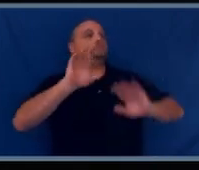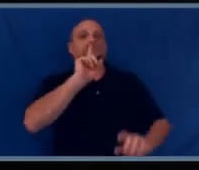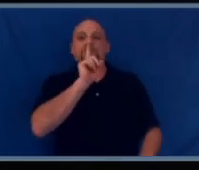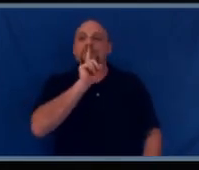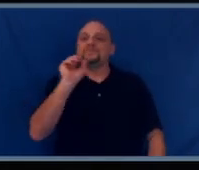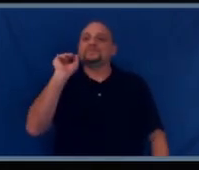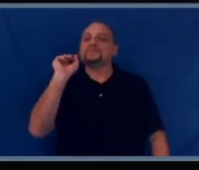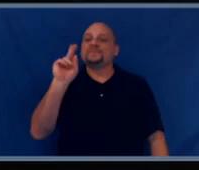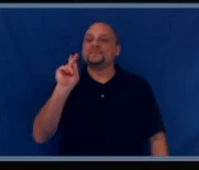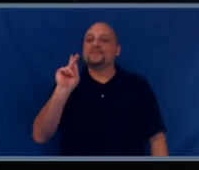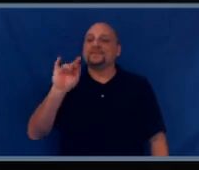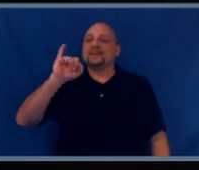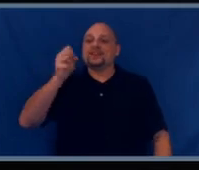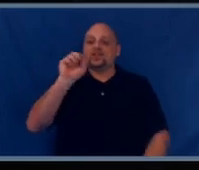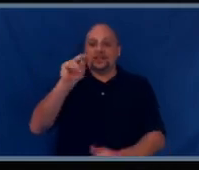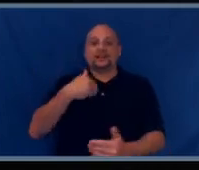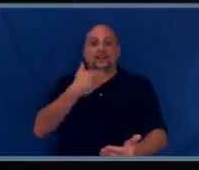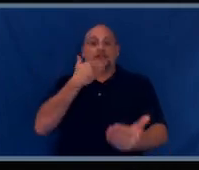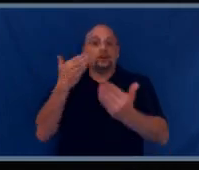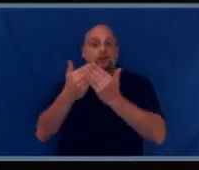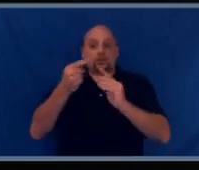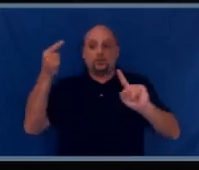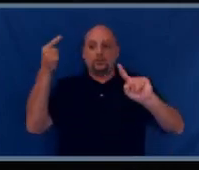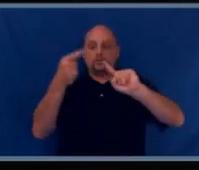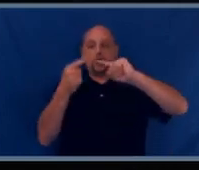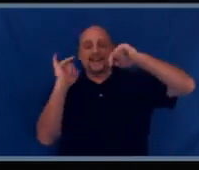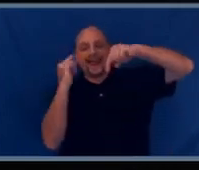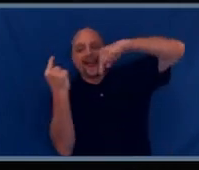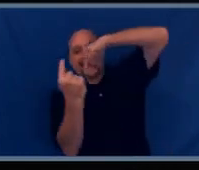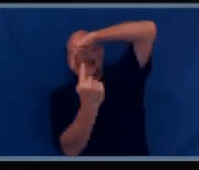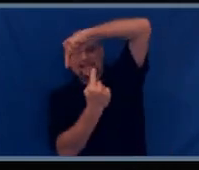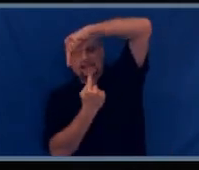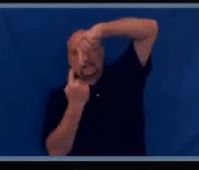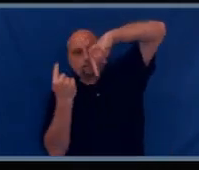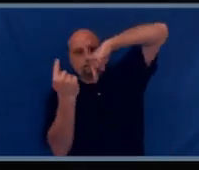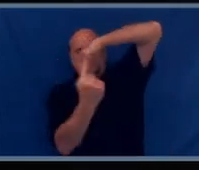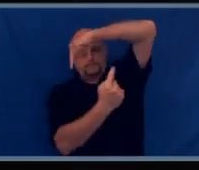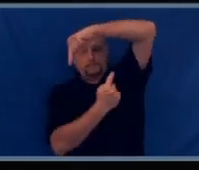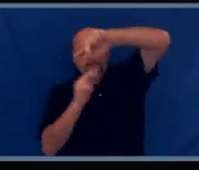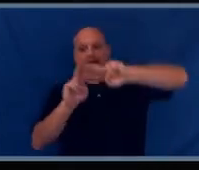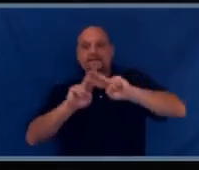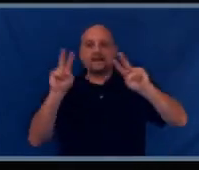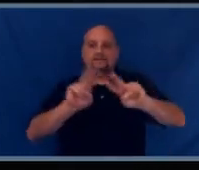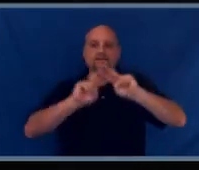SURE HE'S MAKING ON EXCELLENT POINT. VERY, VERY SLOW. GENTLE MOVEMENT.